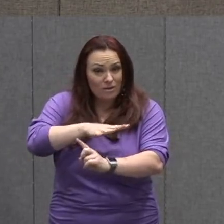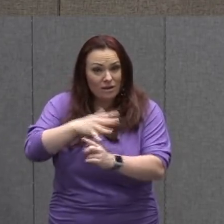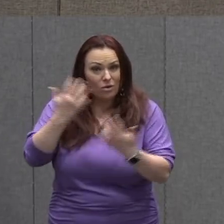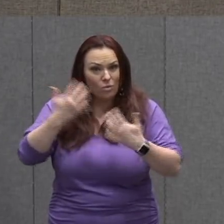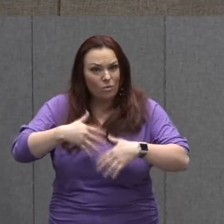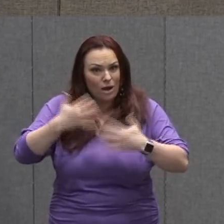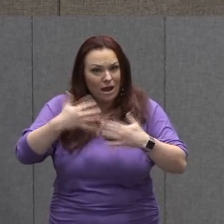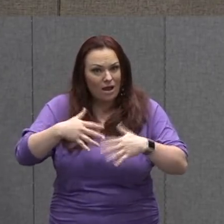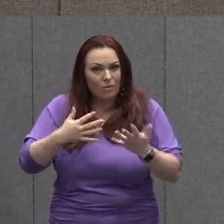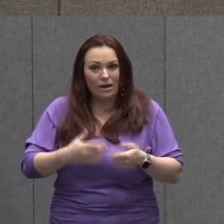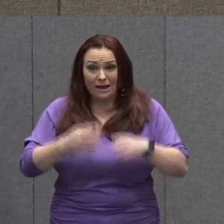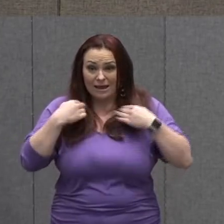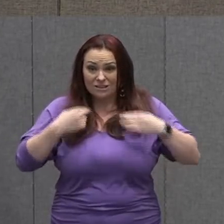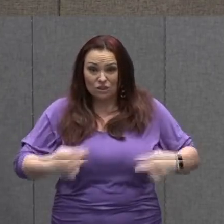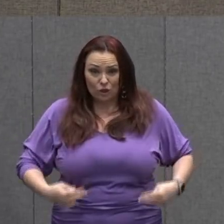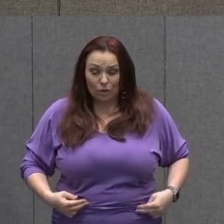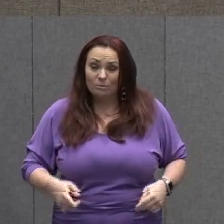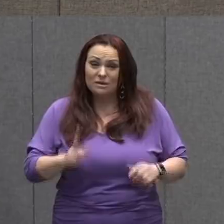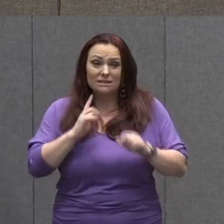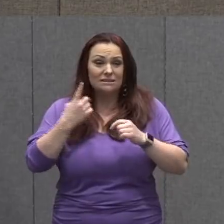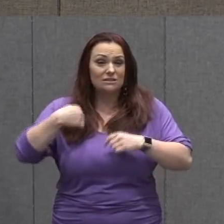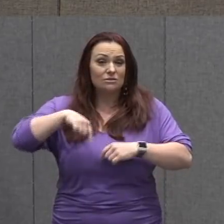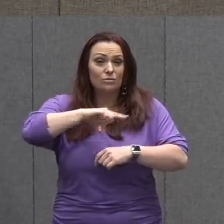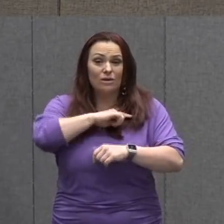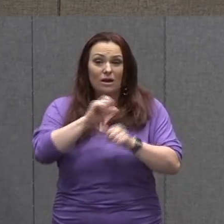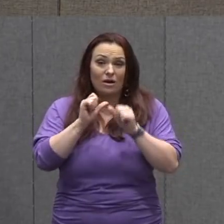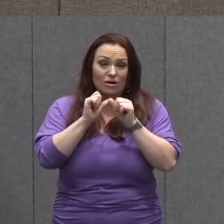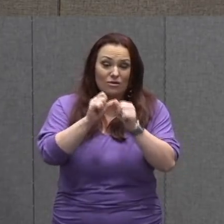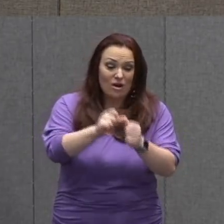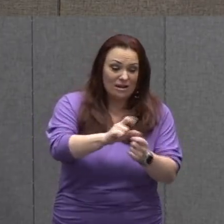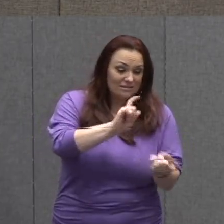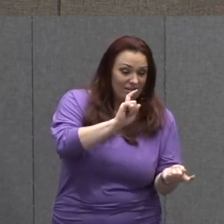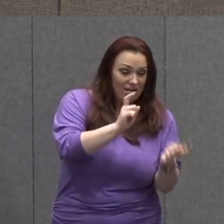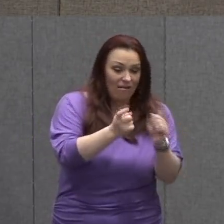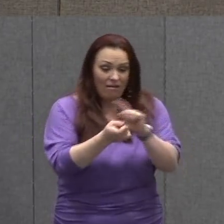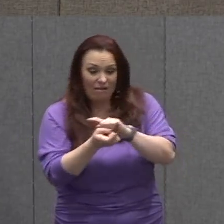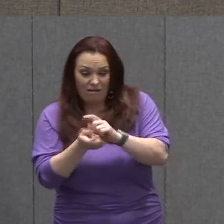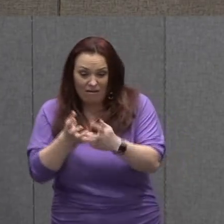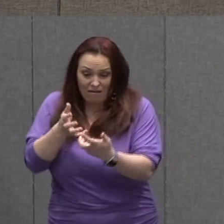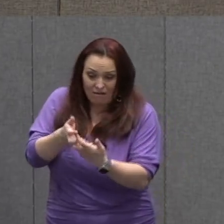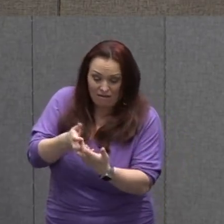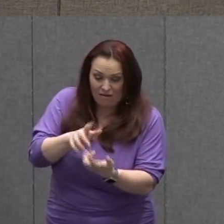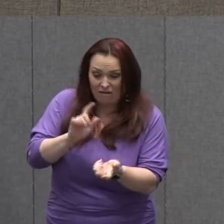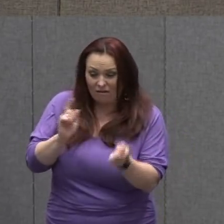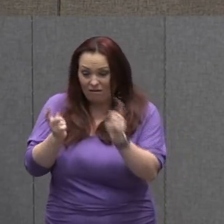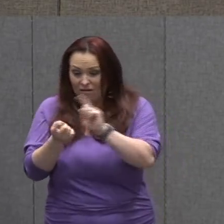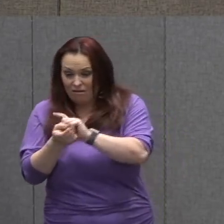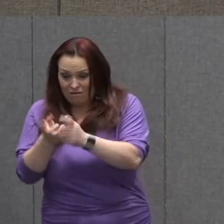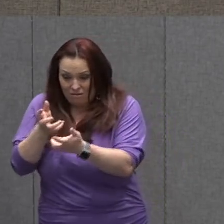As humans, we are constantly adapting, we are constantly changing